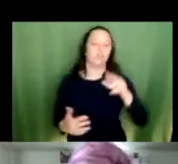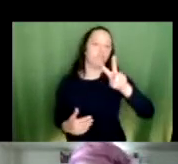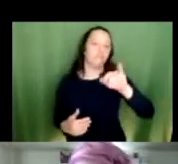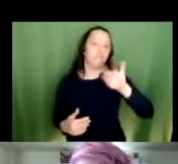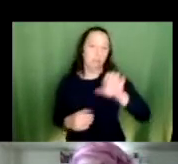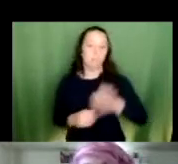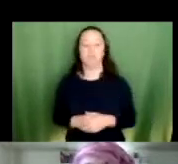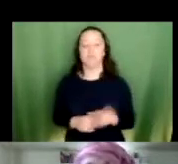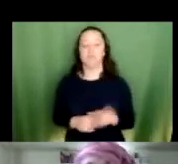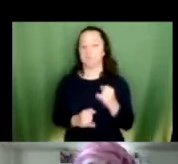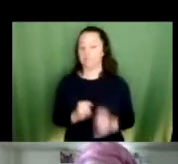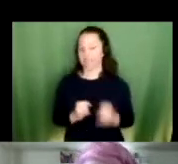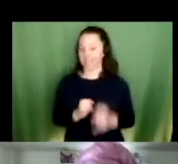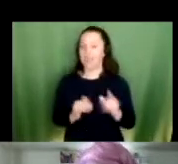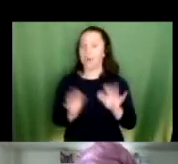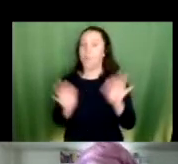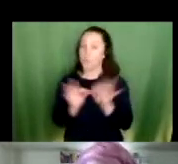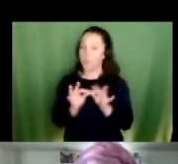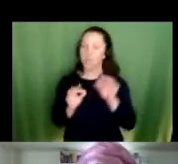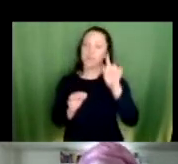We also changed the time and length of class to accommodate Zoom fatigue. Theater class at 5:15